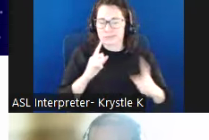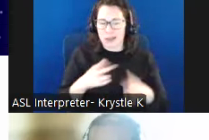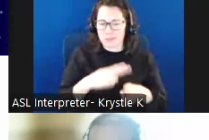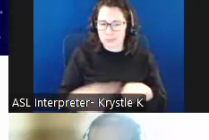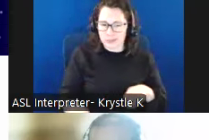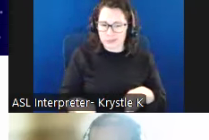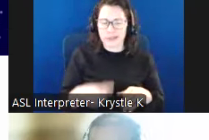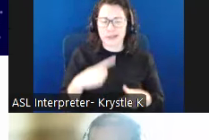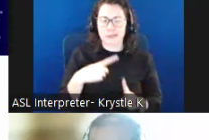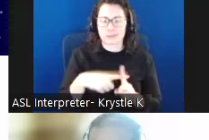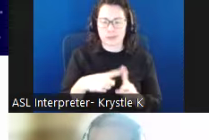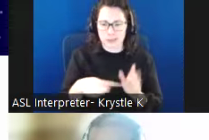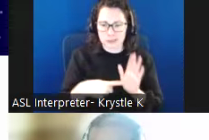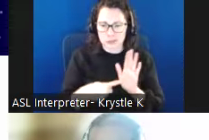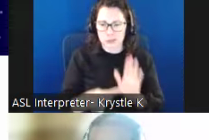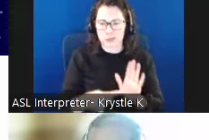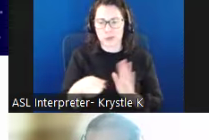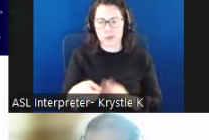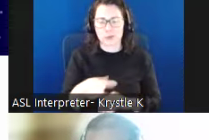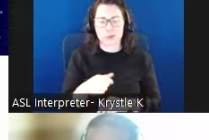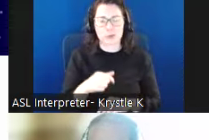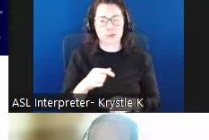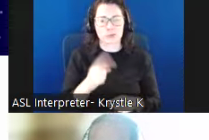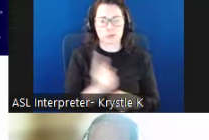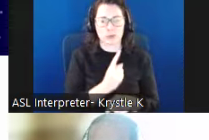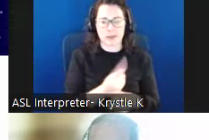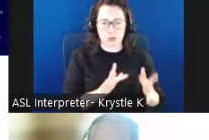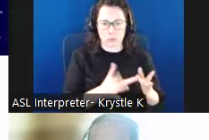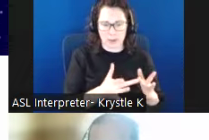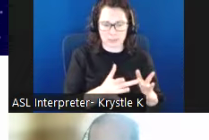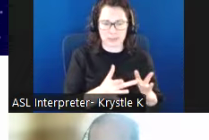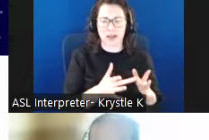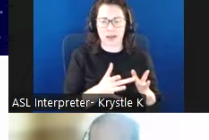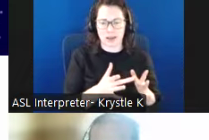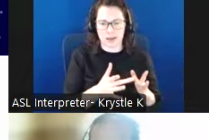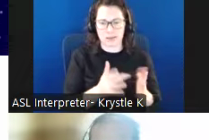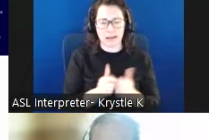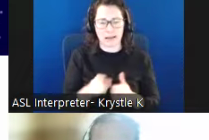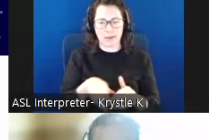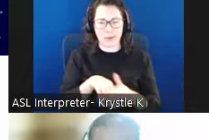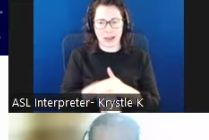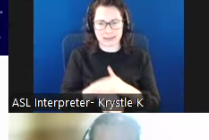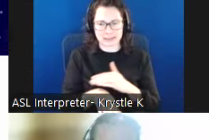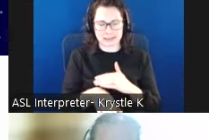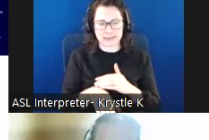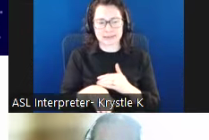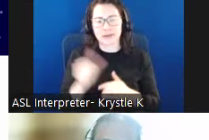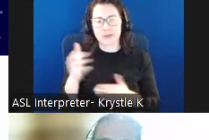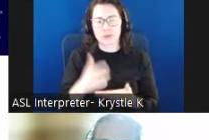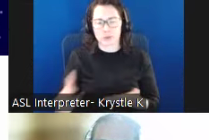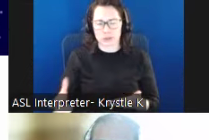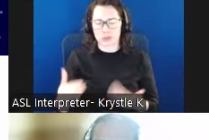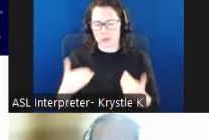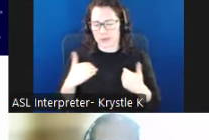our um regular website to access uh